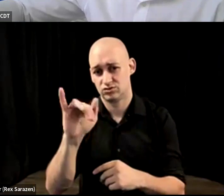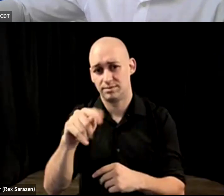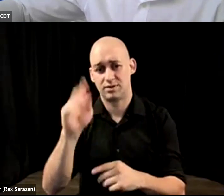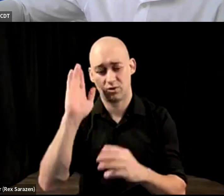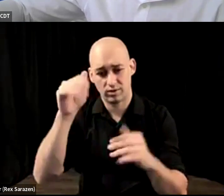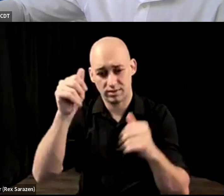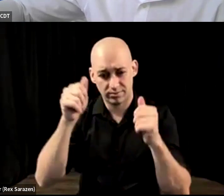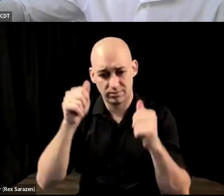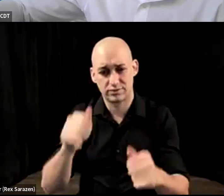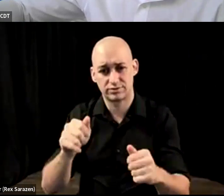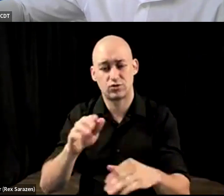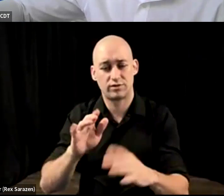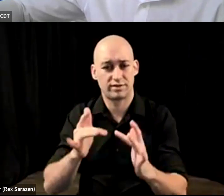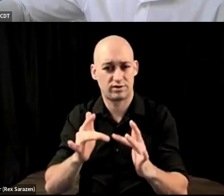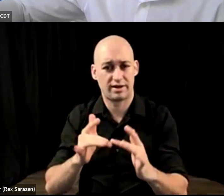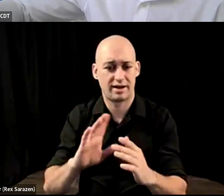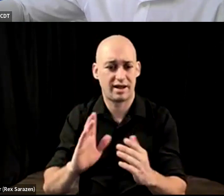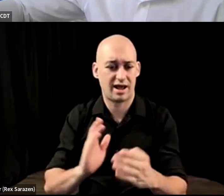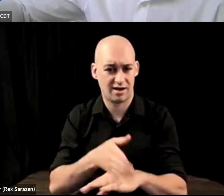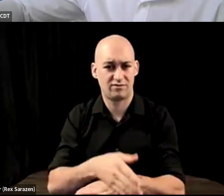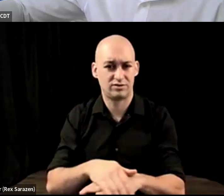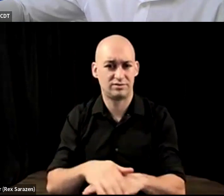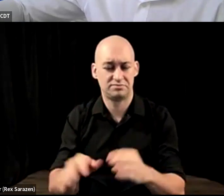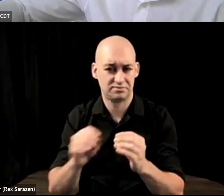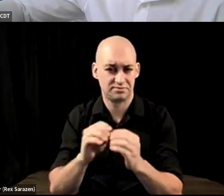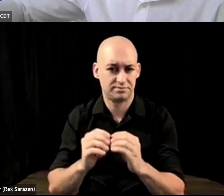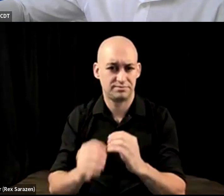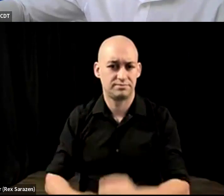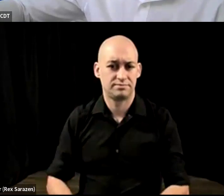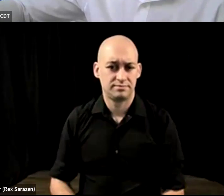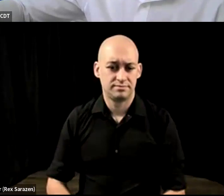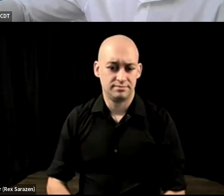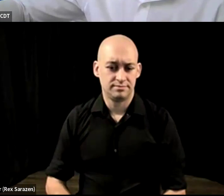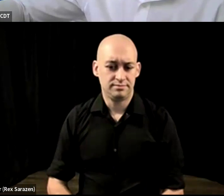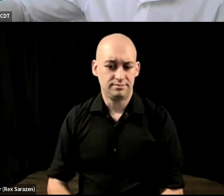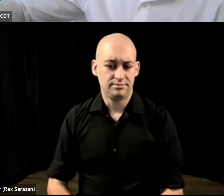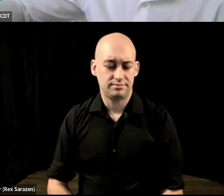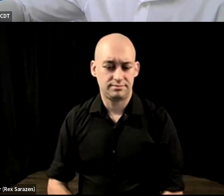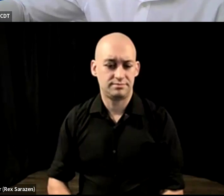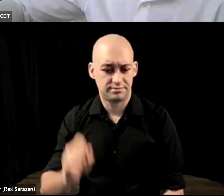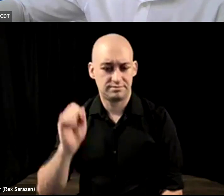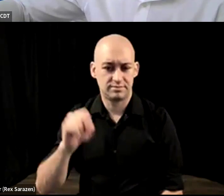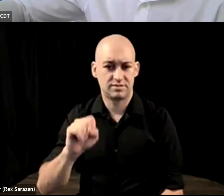once they're remediated and those are. You know can be used as well to further